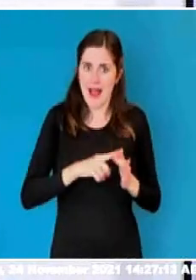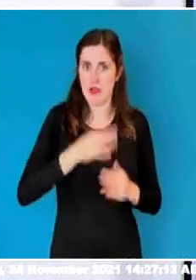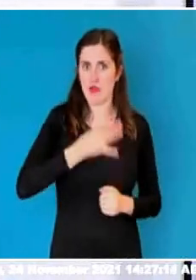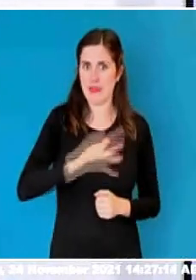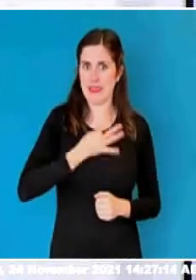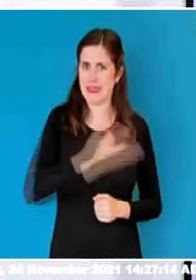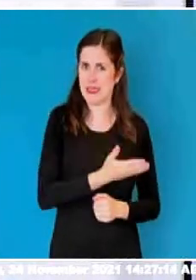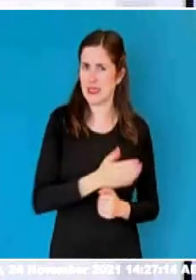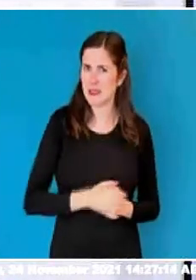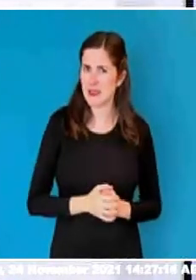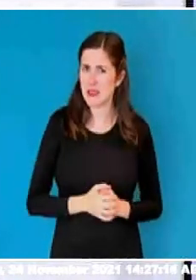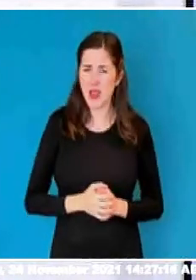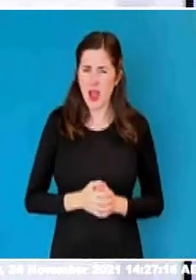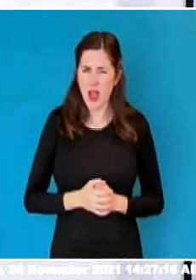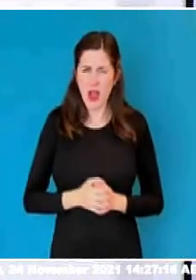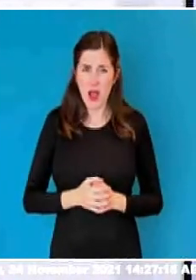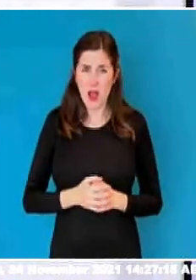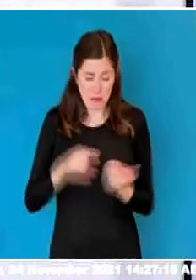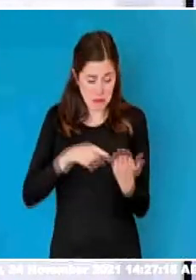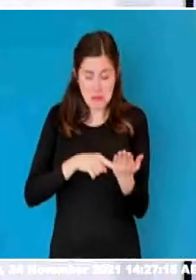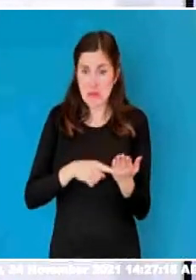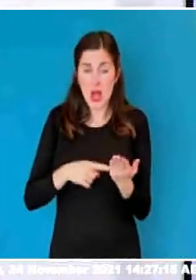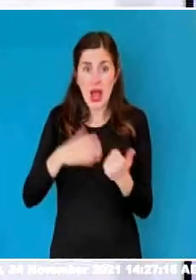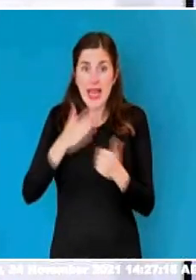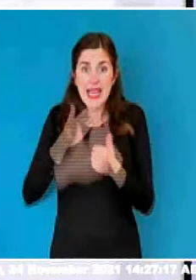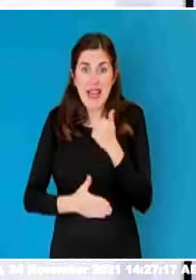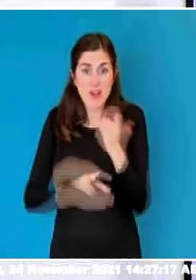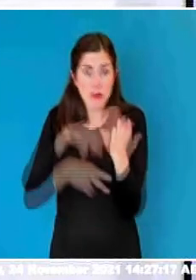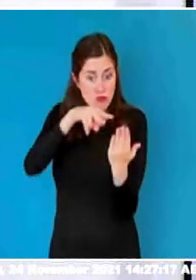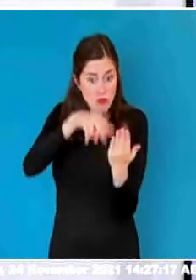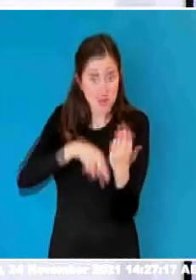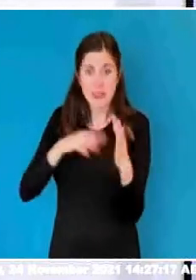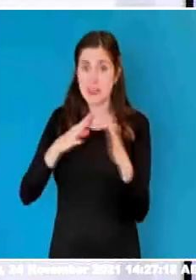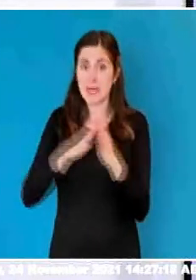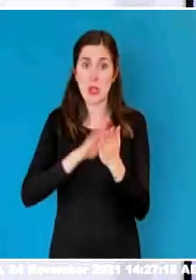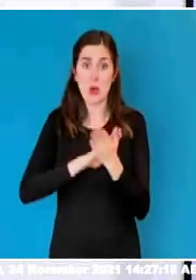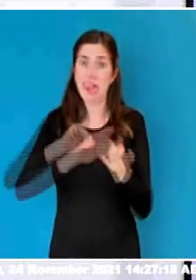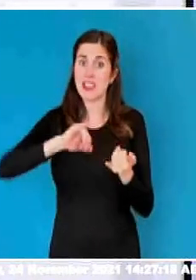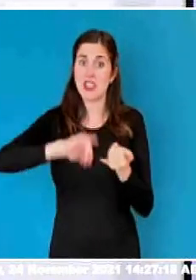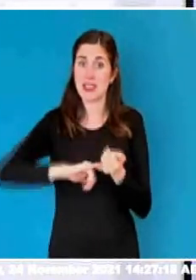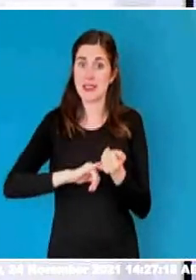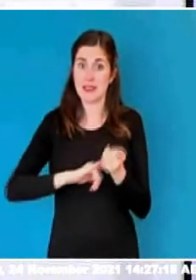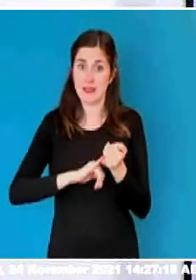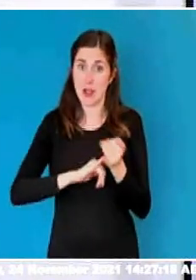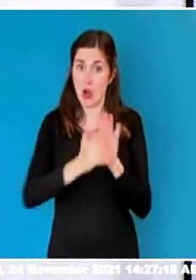Because I cannot see this in the work health and safety legislation as an obligation on an